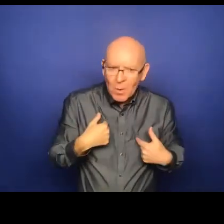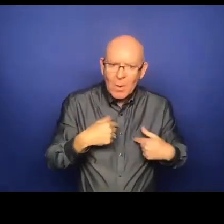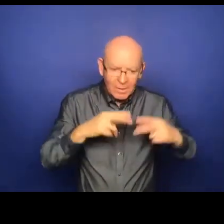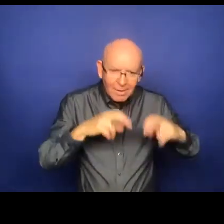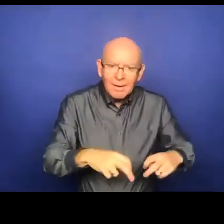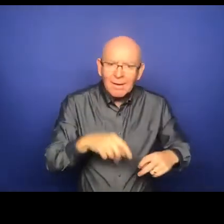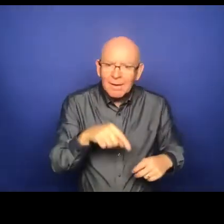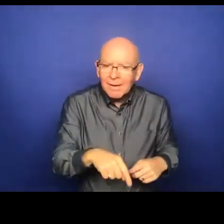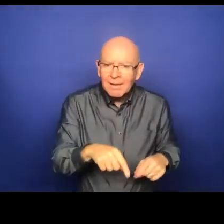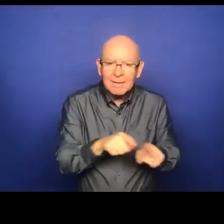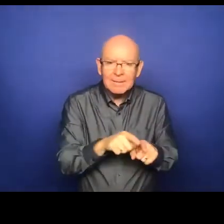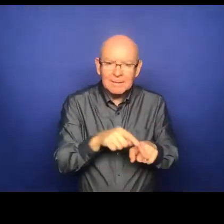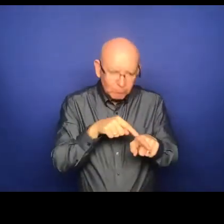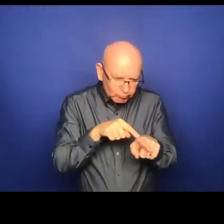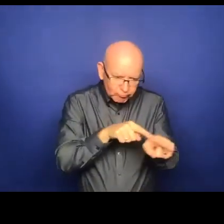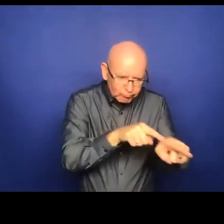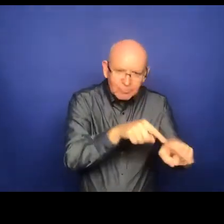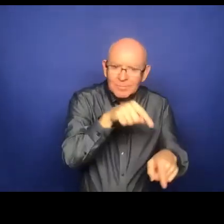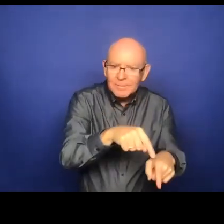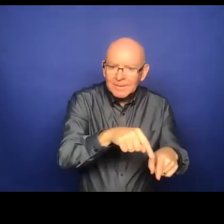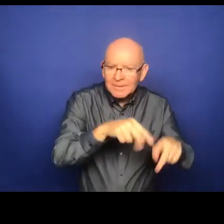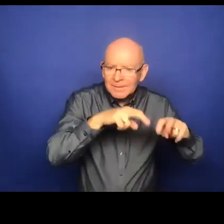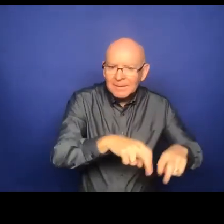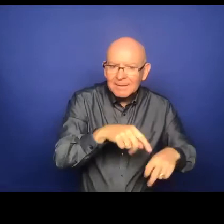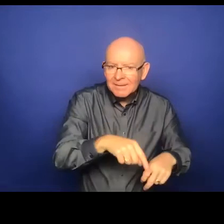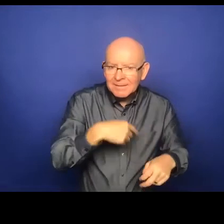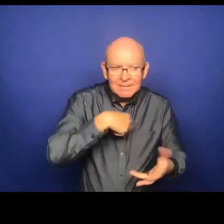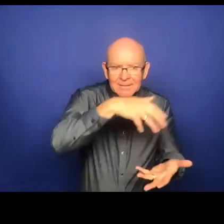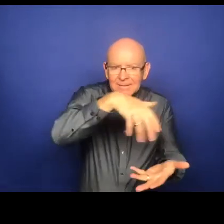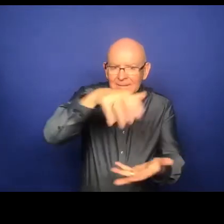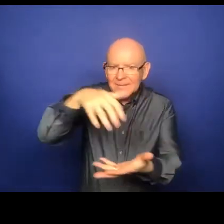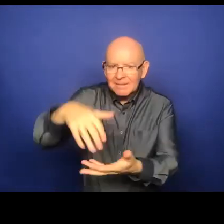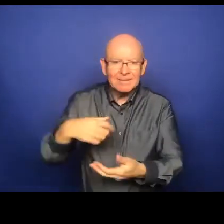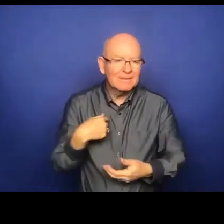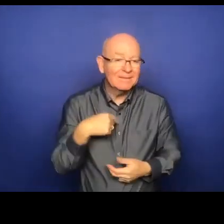aims at responding some of the questions how people with disabilities